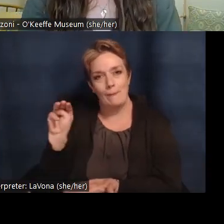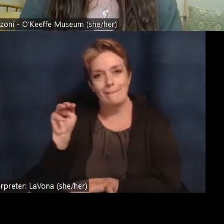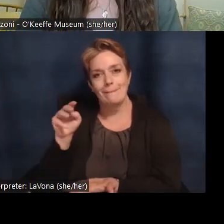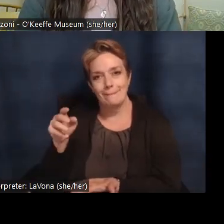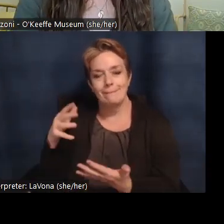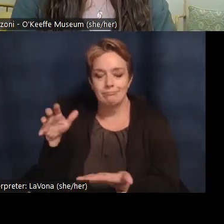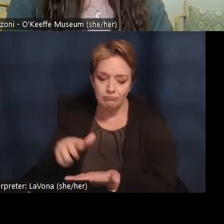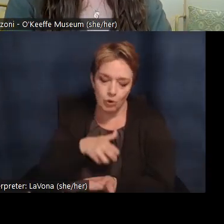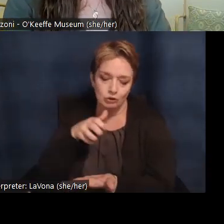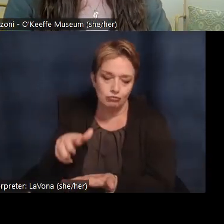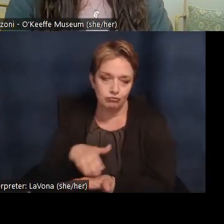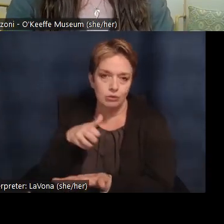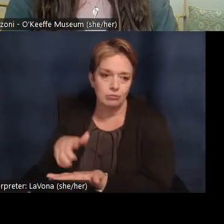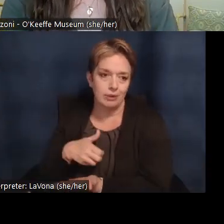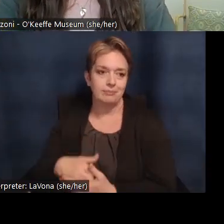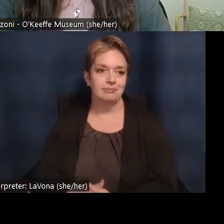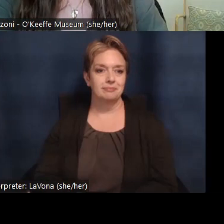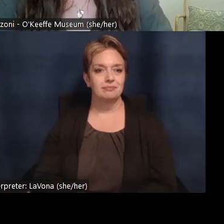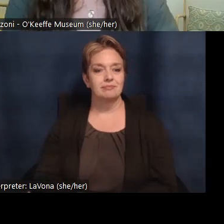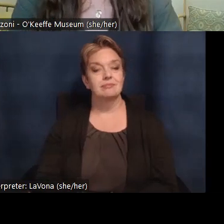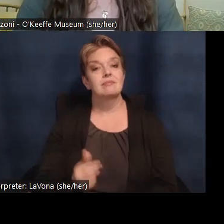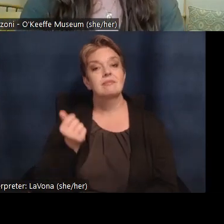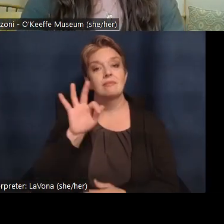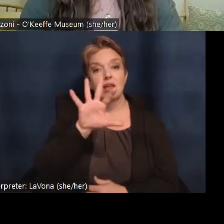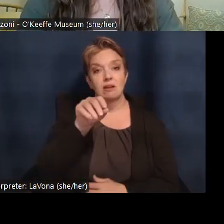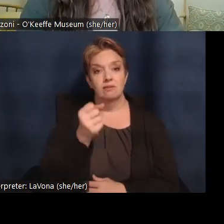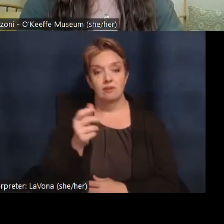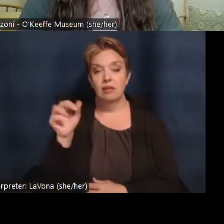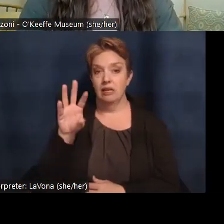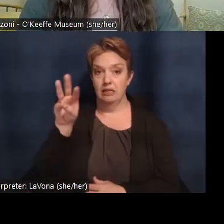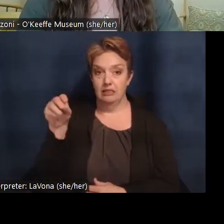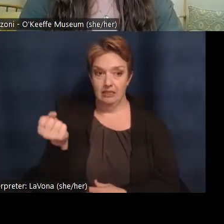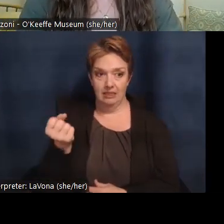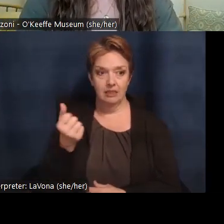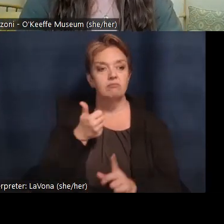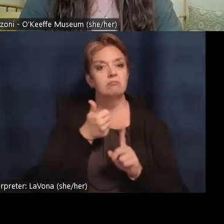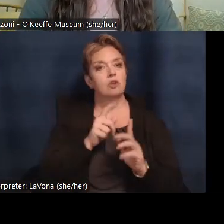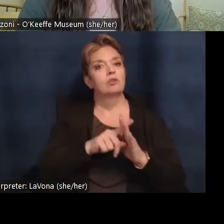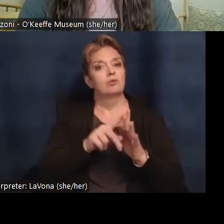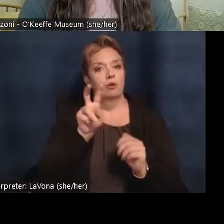Now in the 1950s and 1960s, Georgia O’Keeffe started traveling internationally.